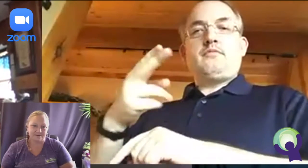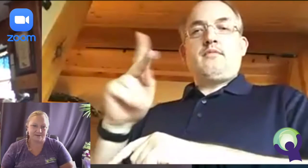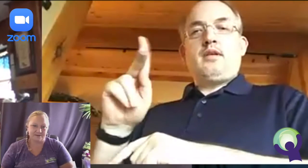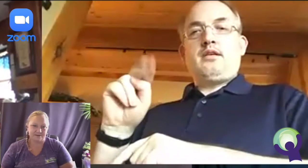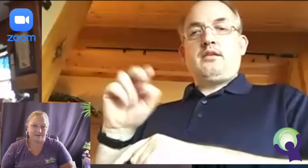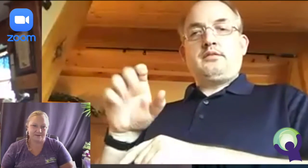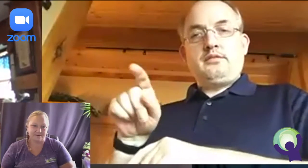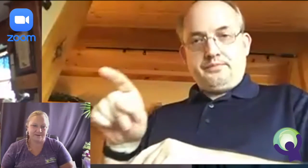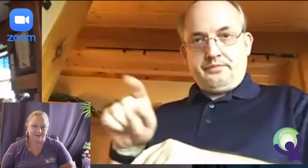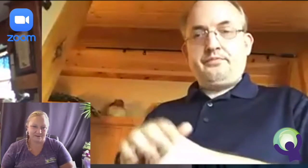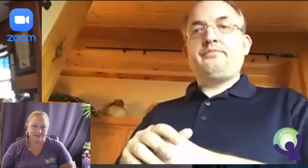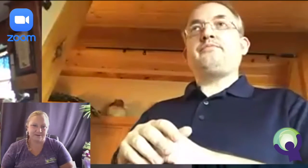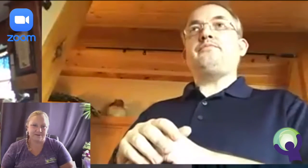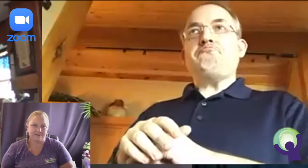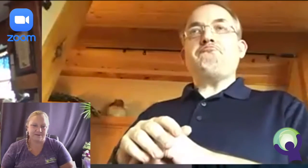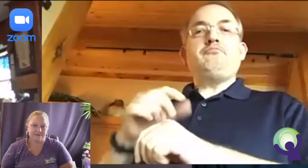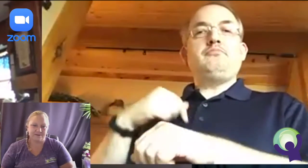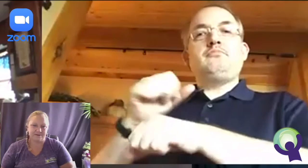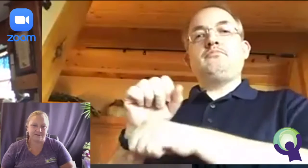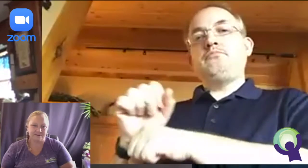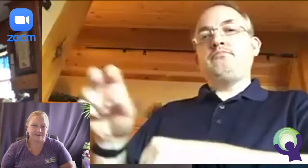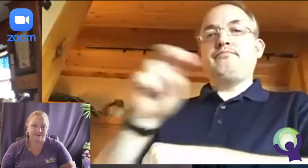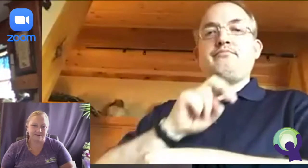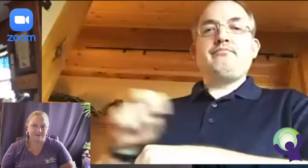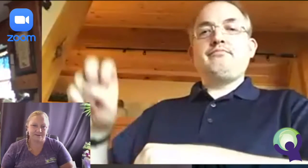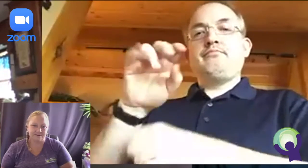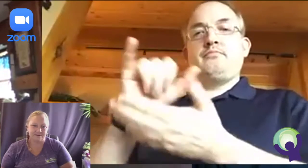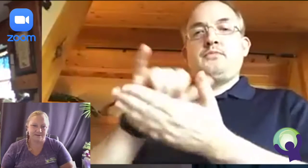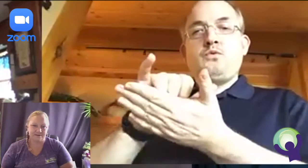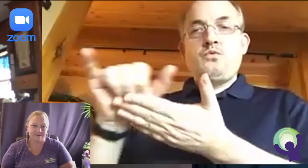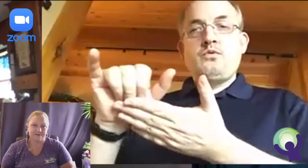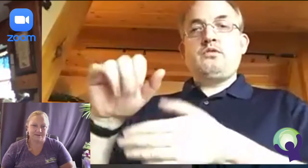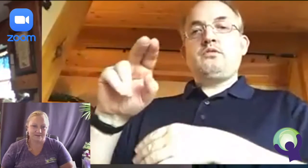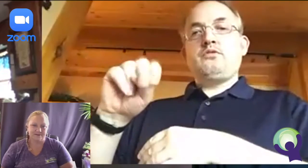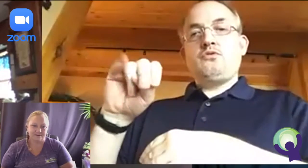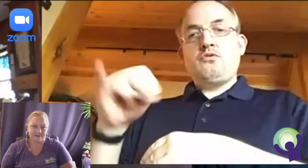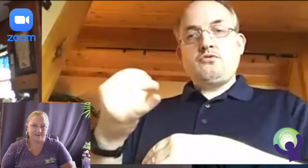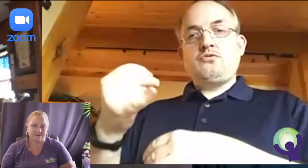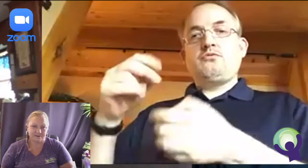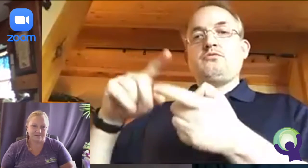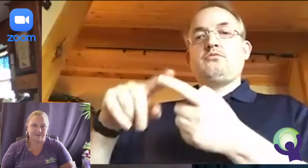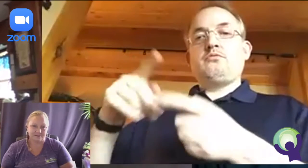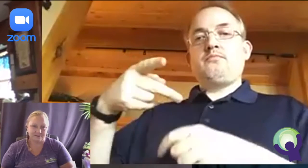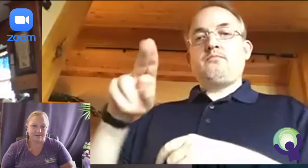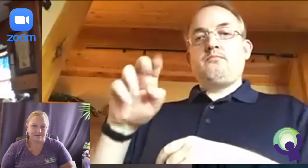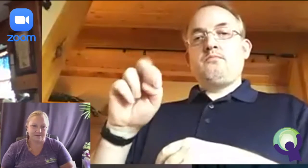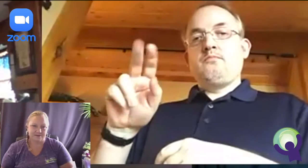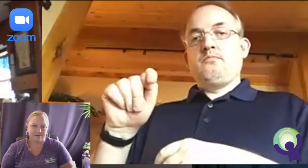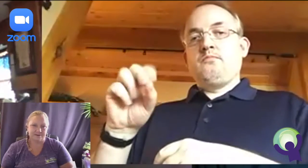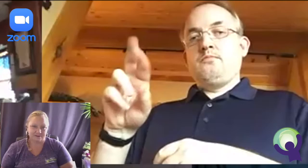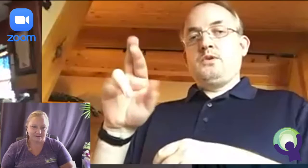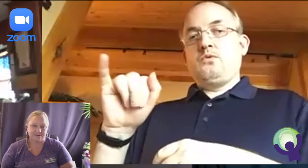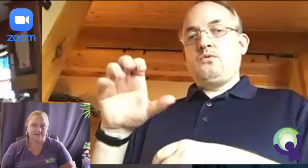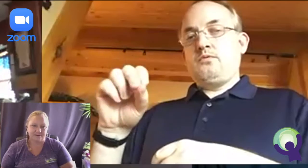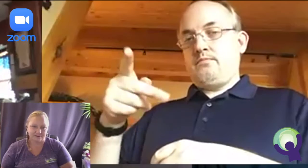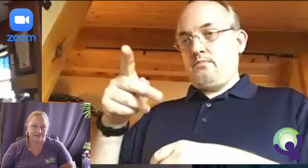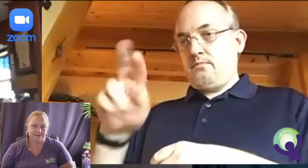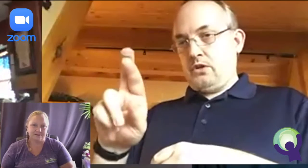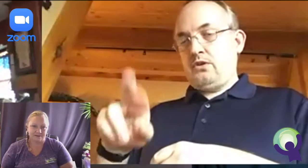So that then, in organizing all of the programming for the mock trial, helped me in my work